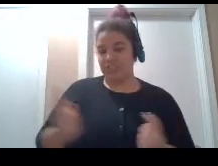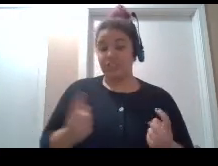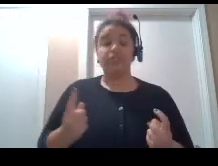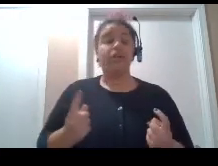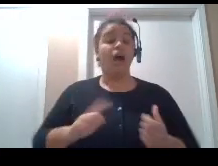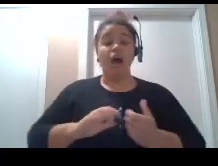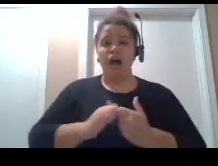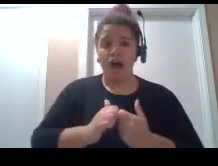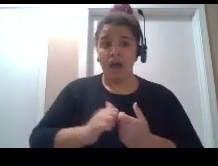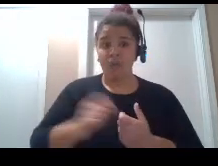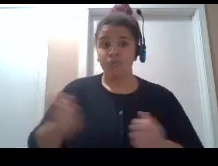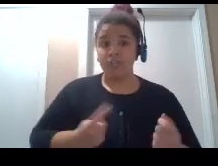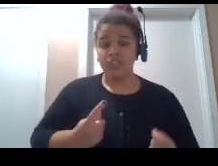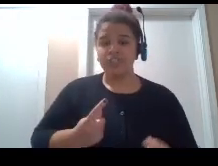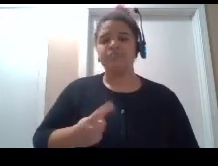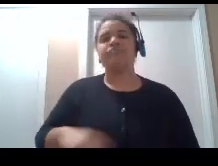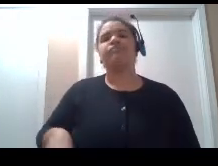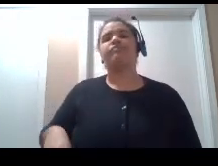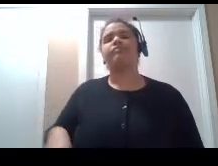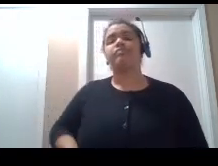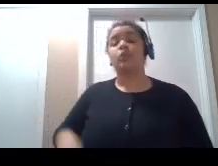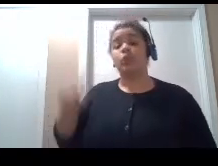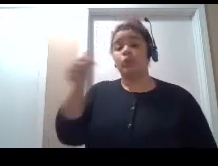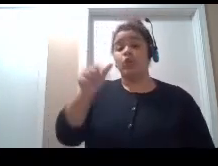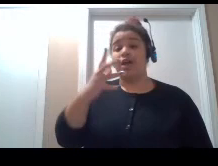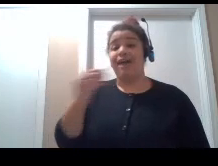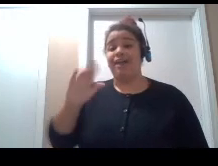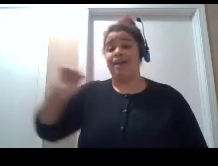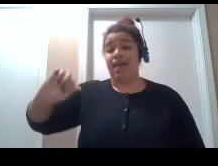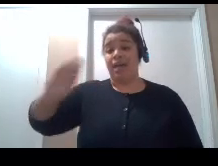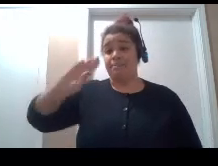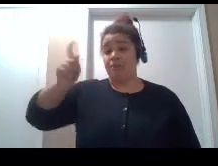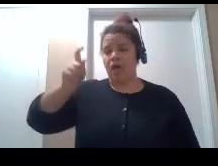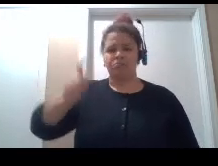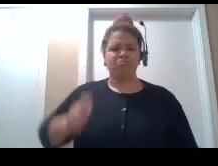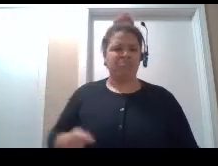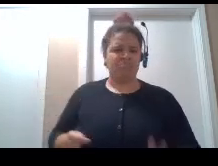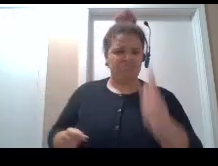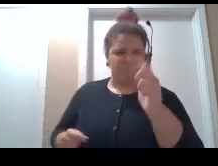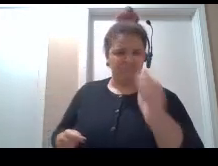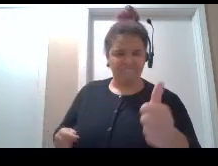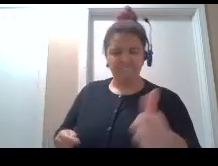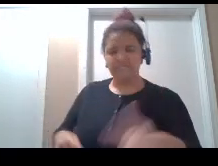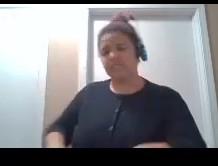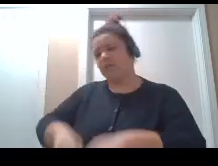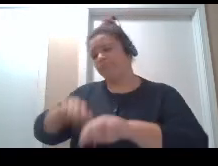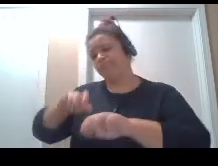Please use the question and answer section to post your questions anytime throughout the presentation so